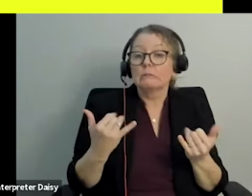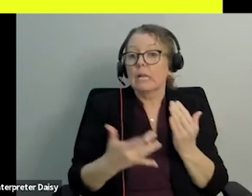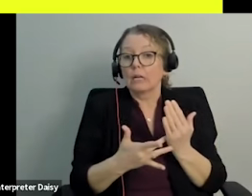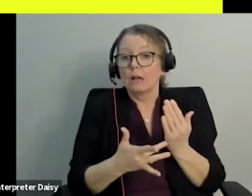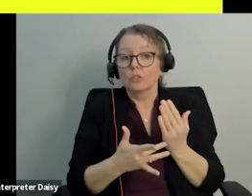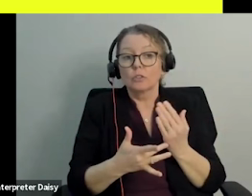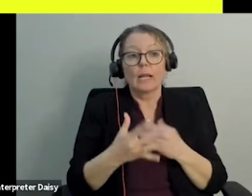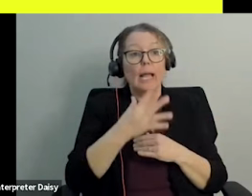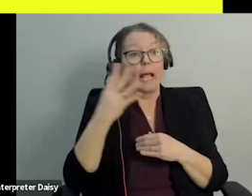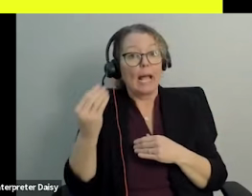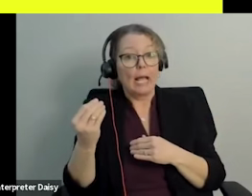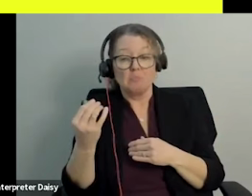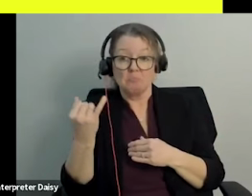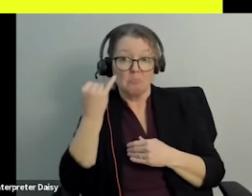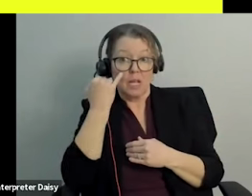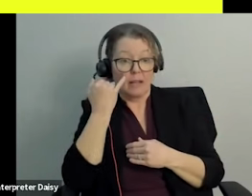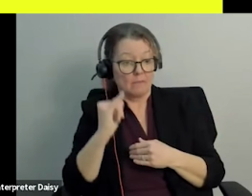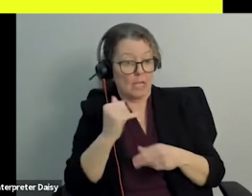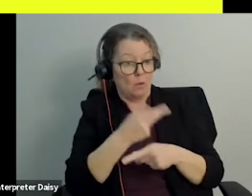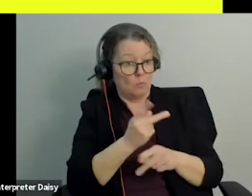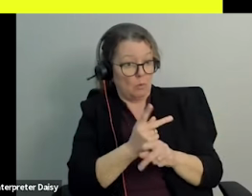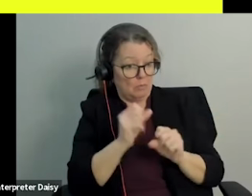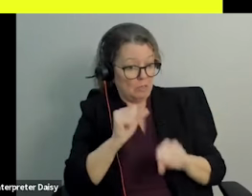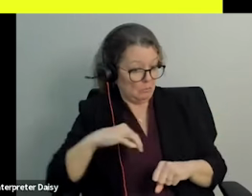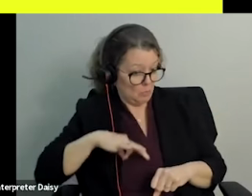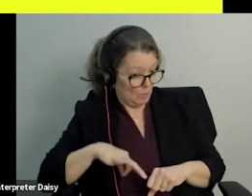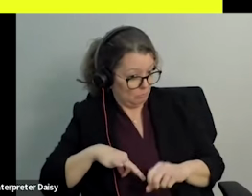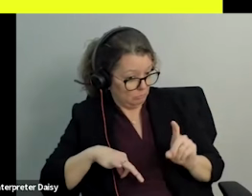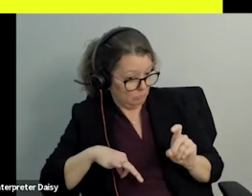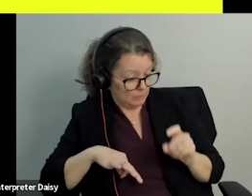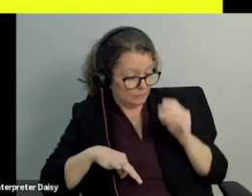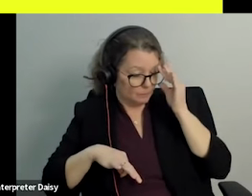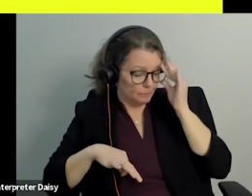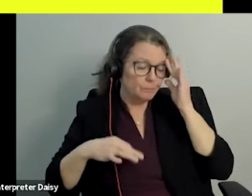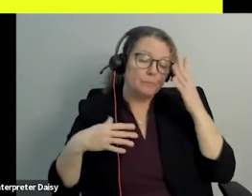And a product that is viable is a product that can be profitable. But really as I've mentioned,